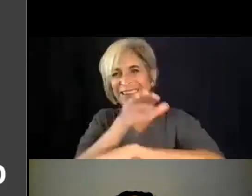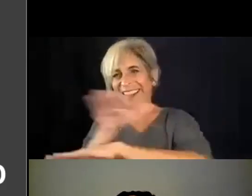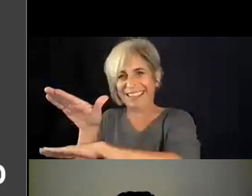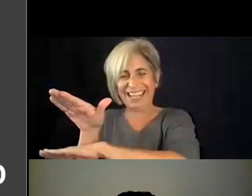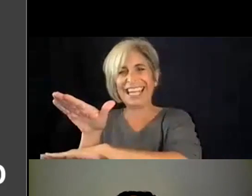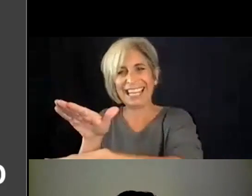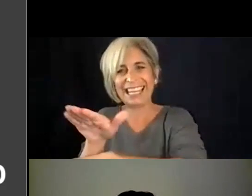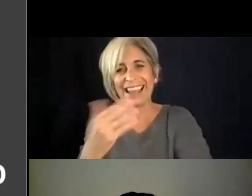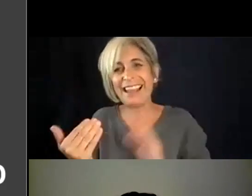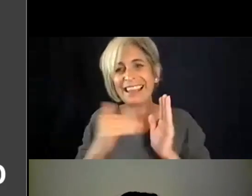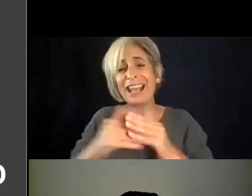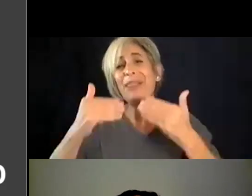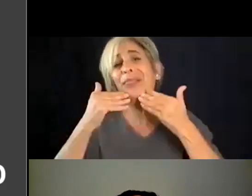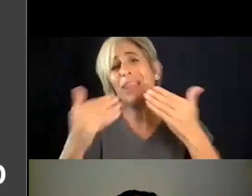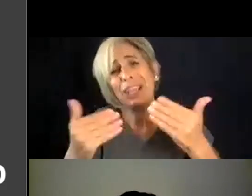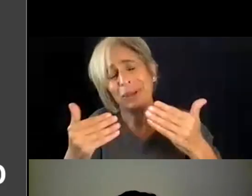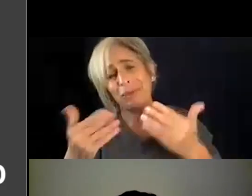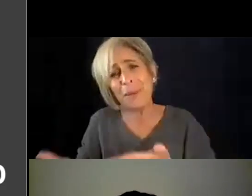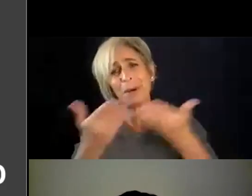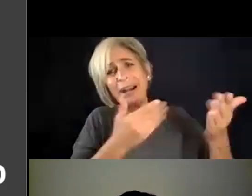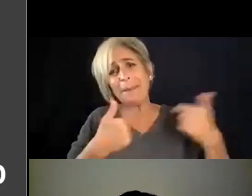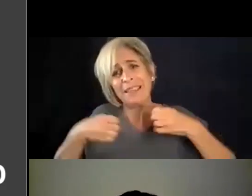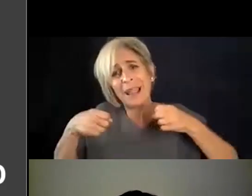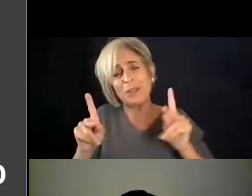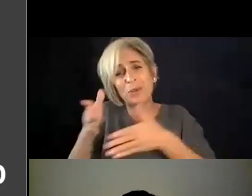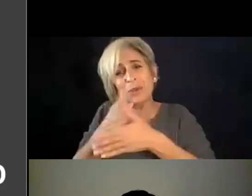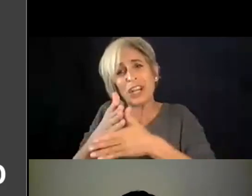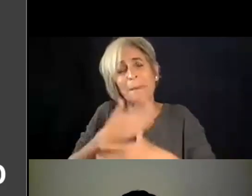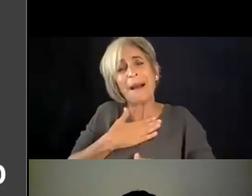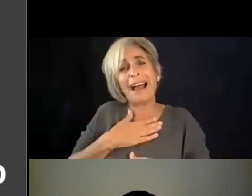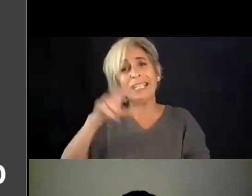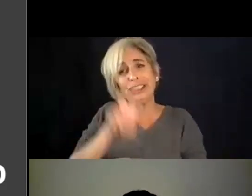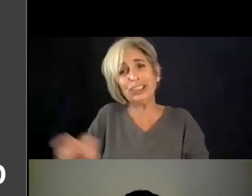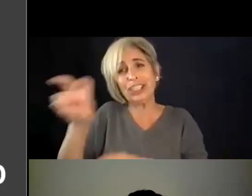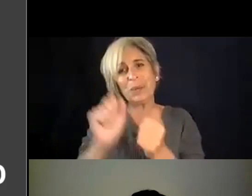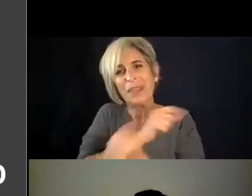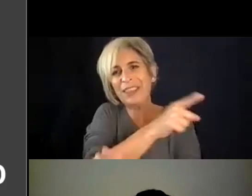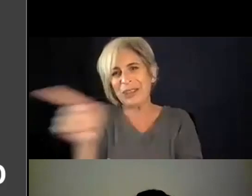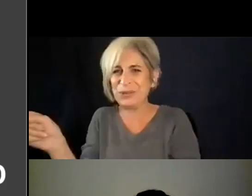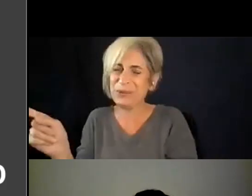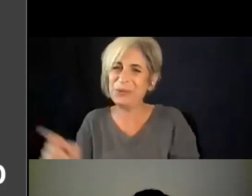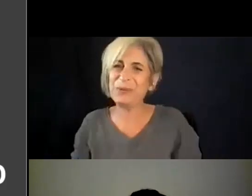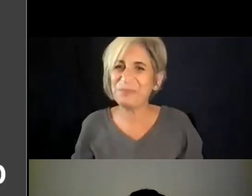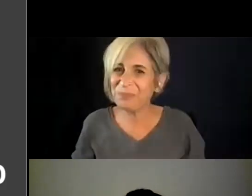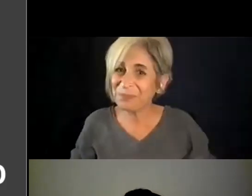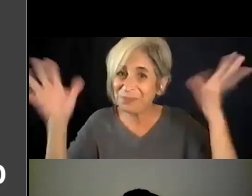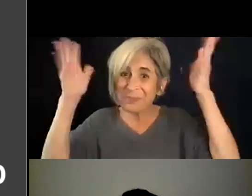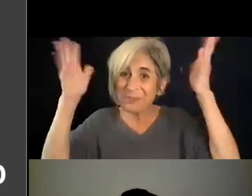and again thank you for providing me the opportunity to share my hearing journey